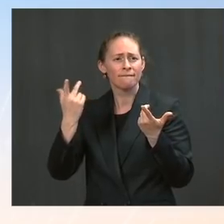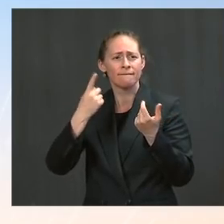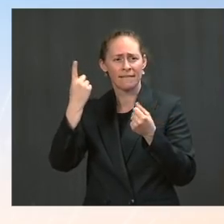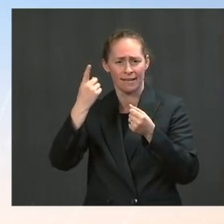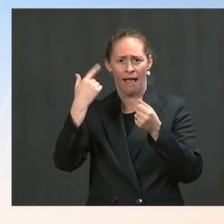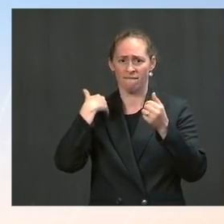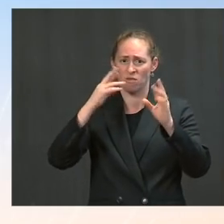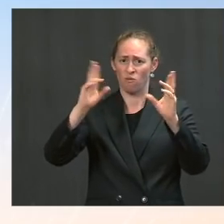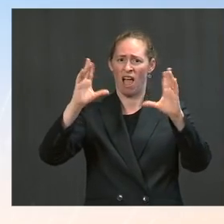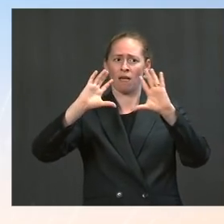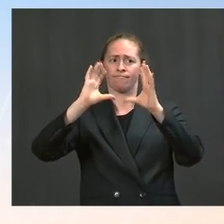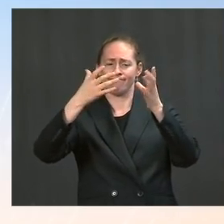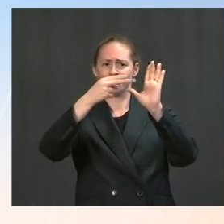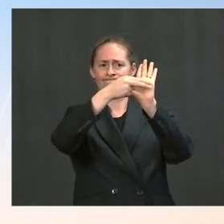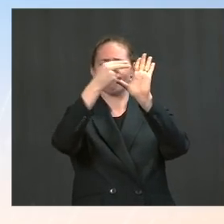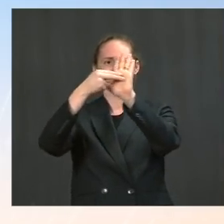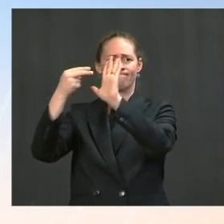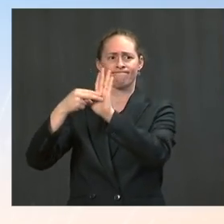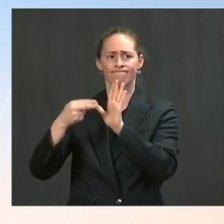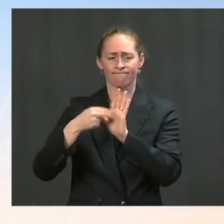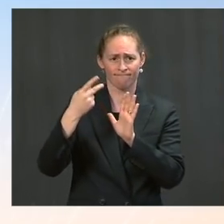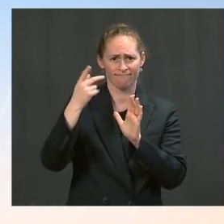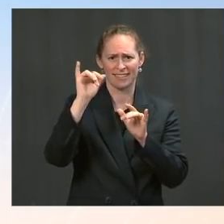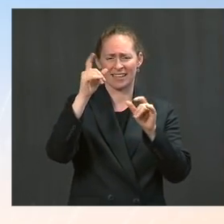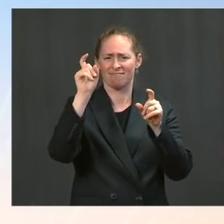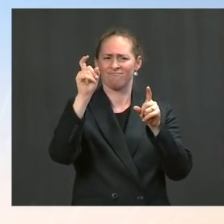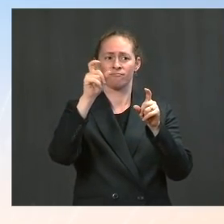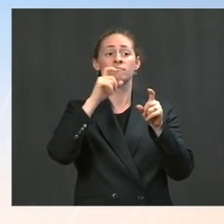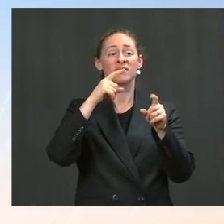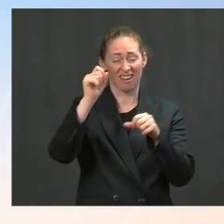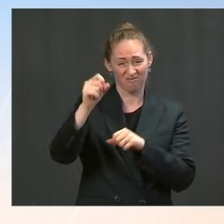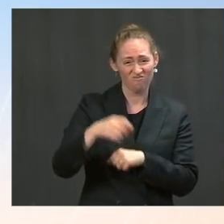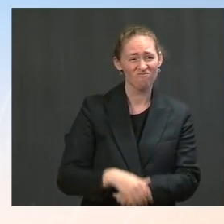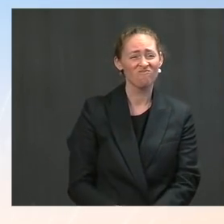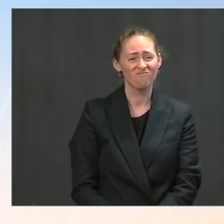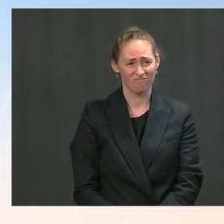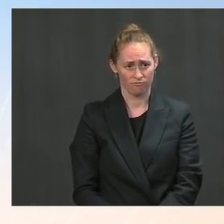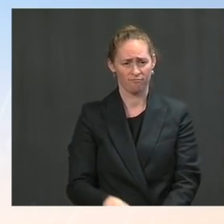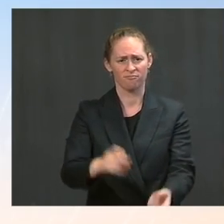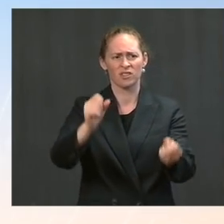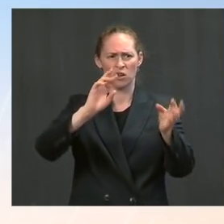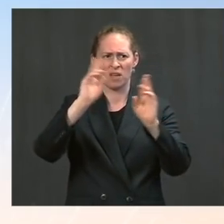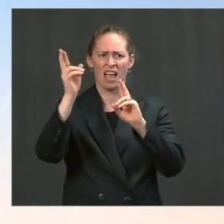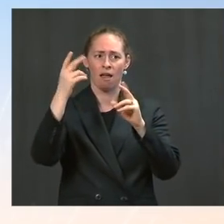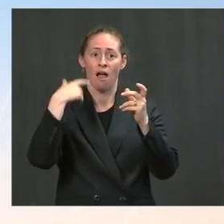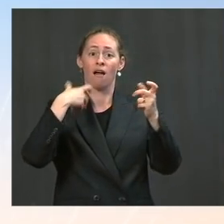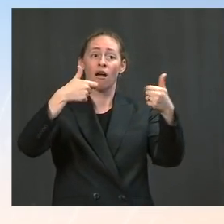Ms. Psaki: Yes, it is also publicly available who the individuals are who have -- who have spread most of the information.